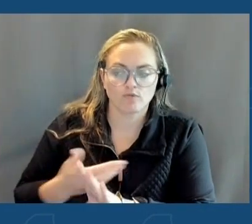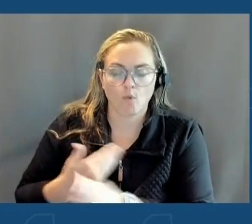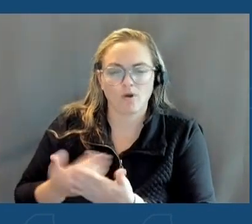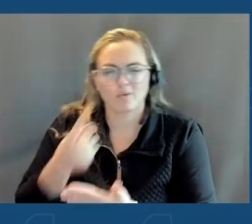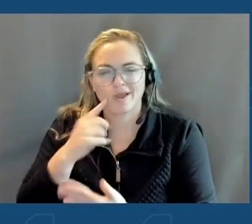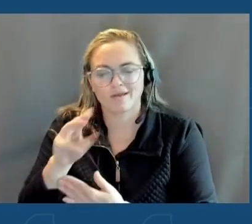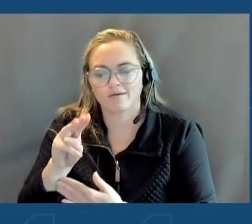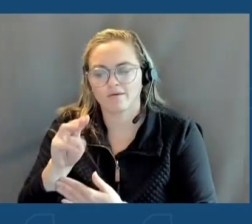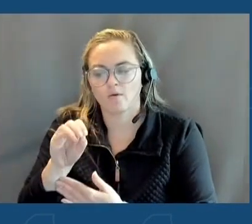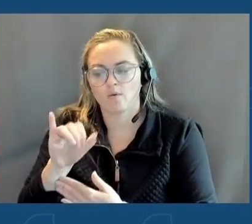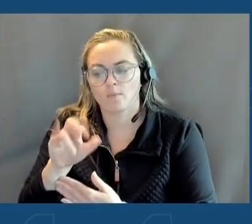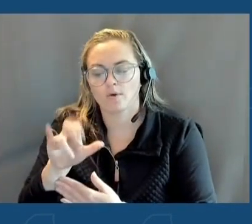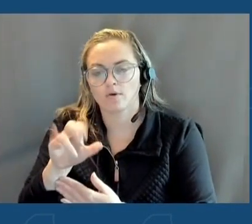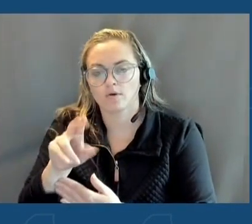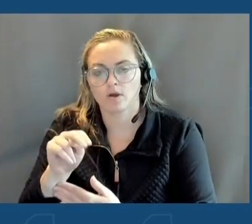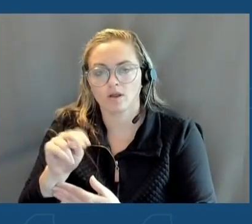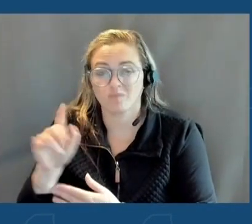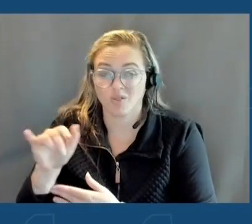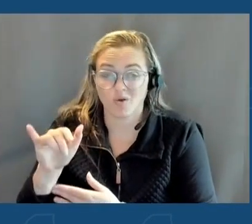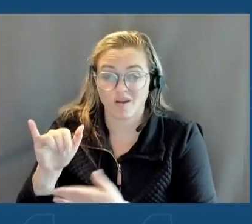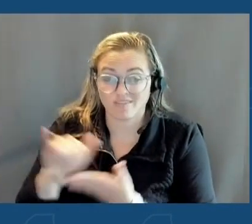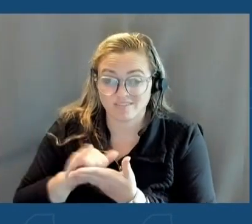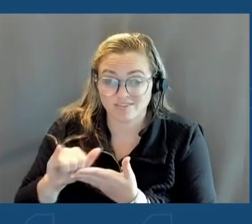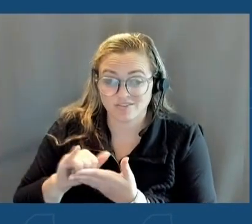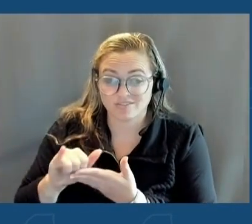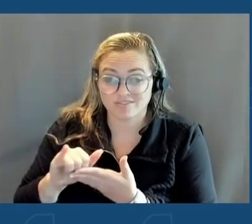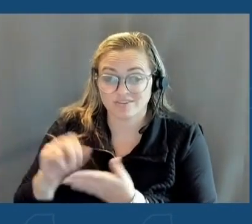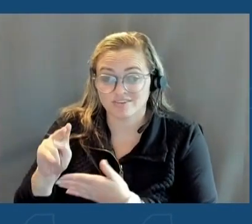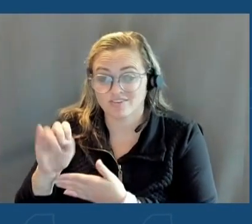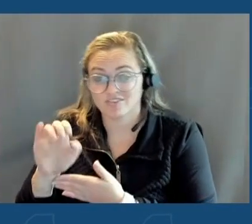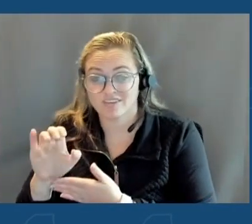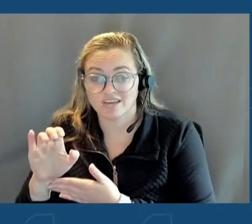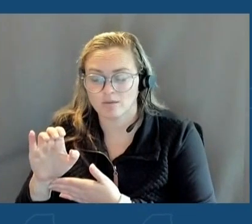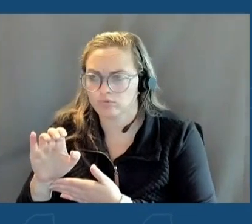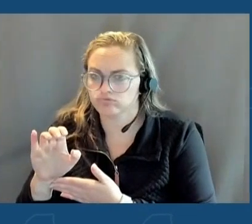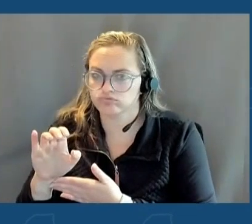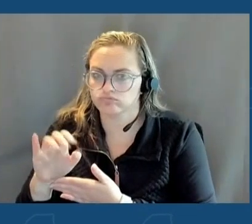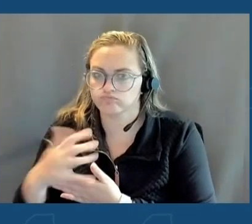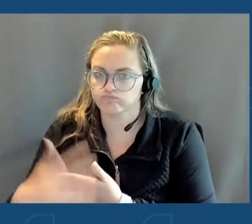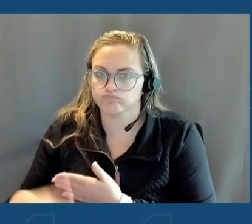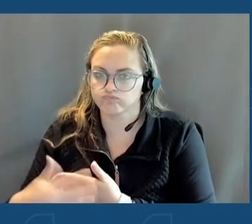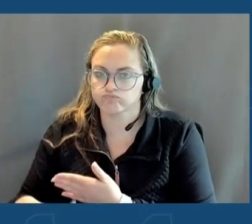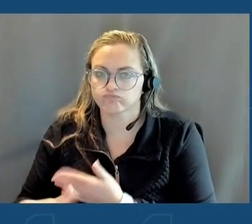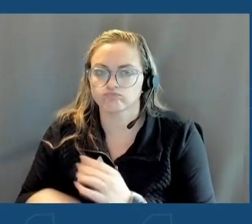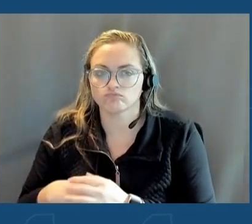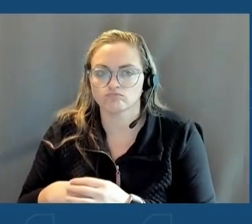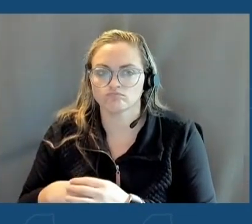BIT ABOVE THE STATEWIDE AVERAGE YOU LOOK BACK TO DECEMBER 2022 WHEN WE WERE INTRODUCED THE